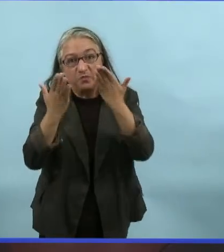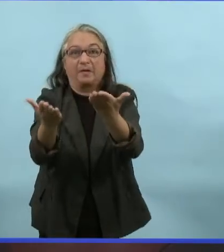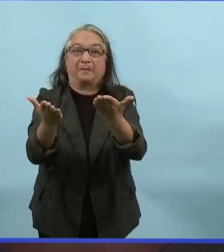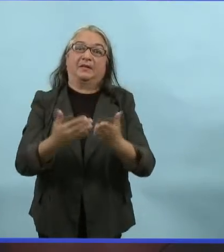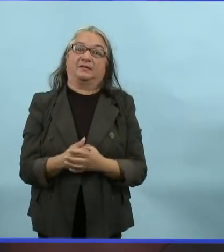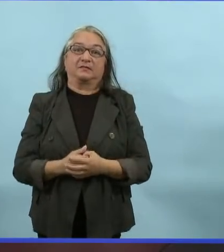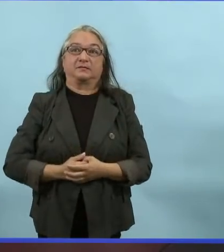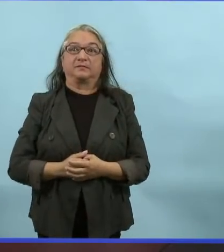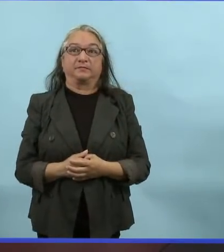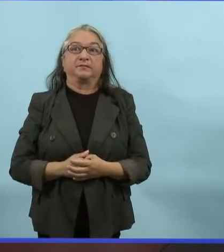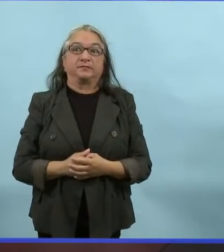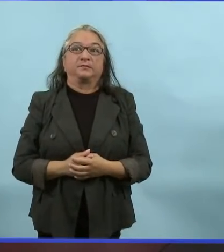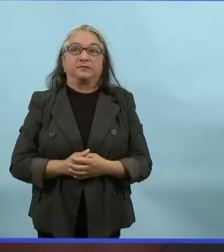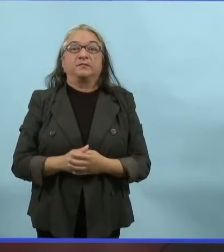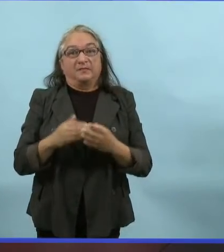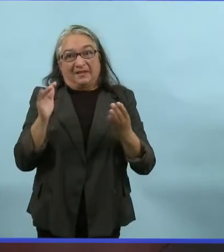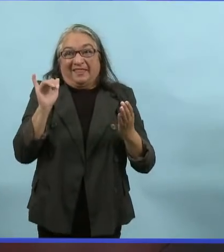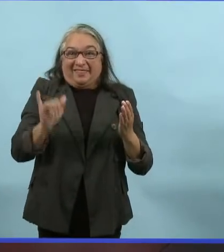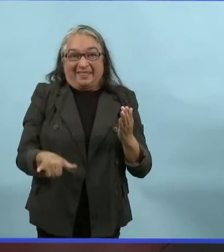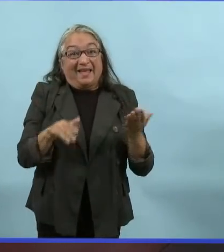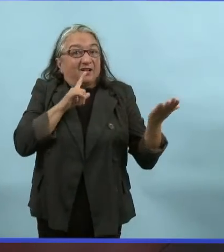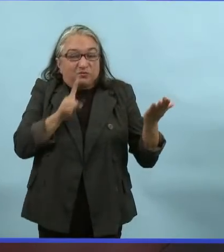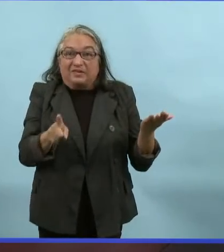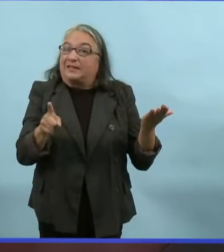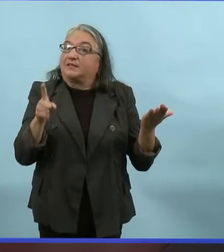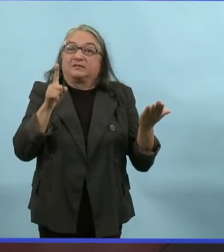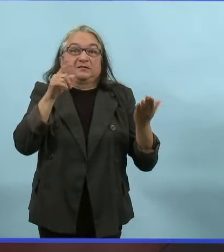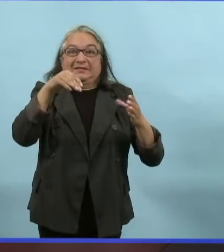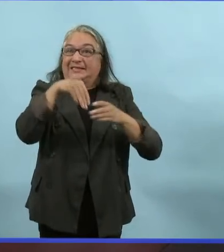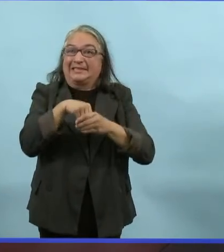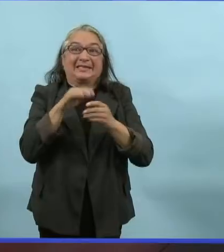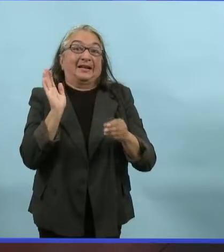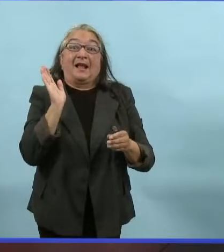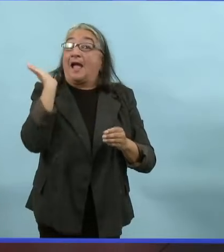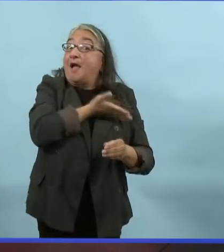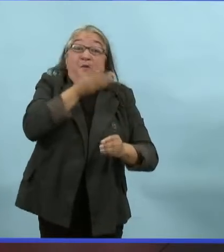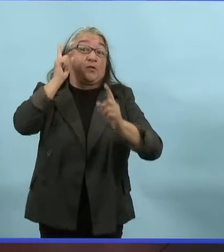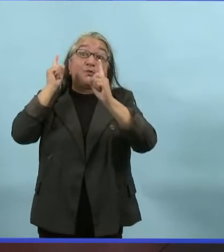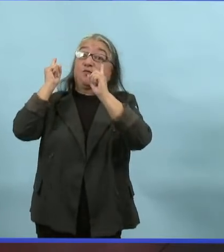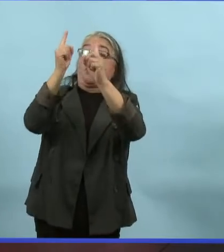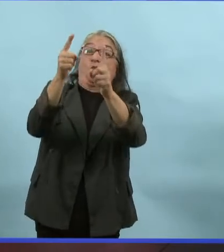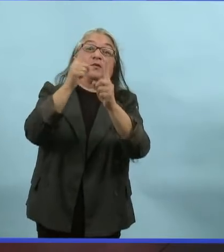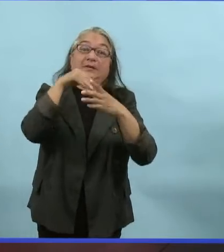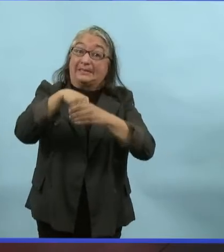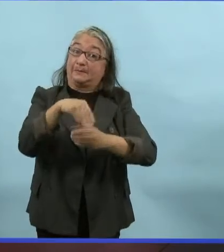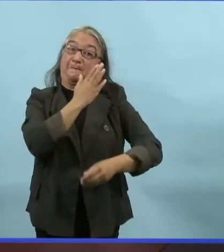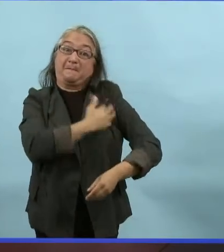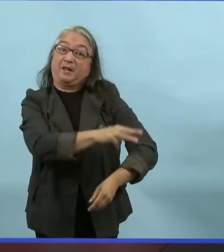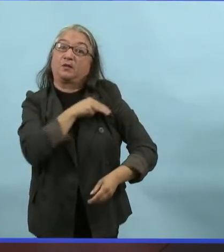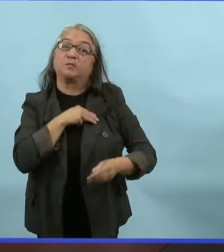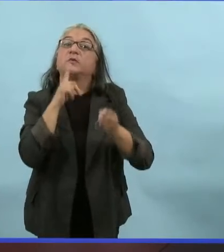that post-pandemic Manitoba won't be reporting on daily case counts our health care system won't be